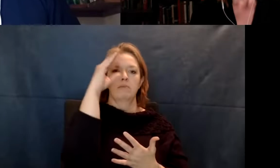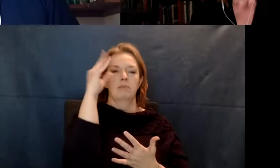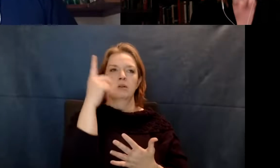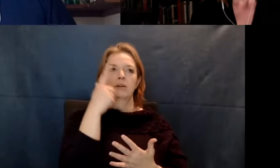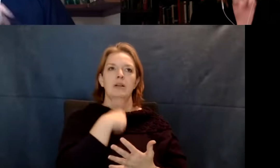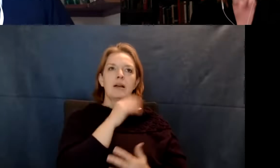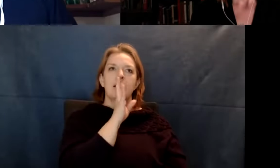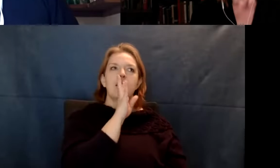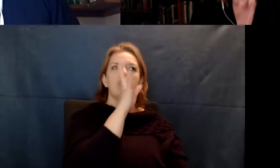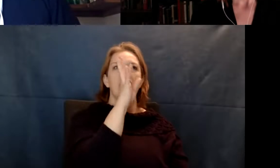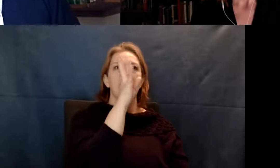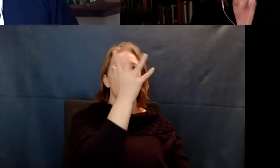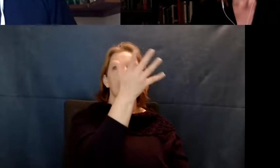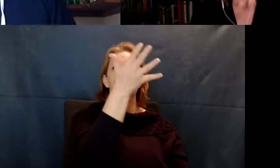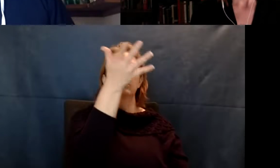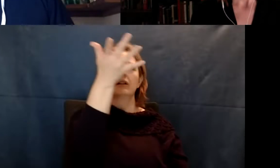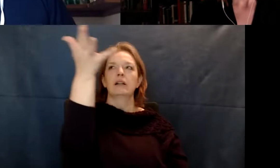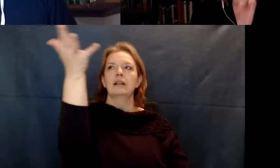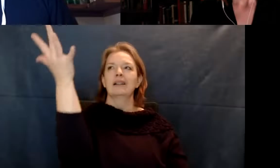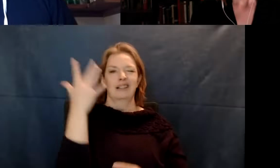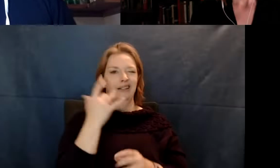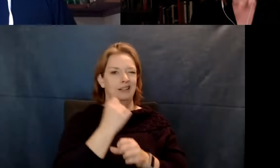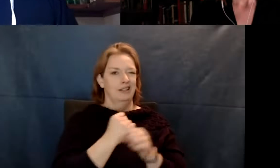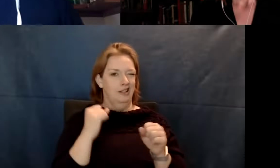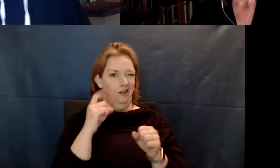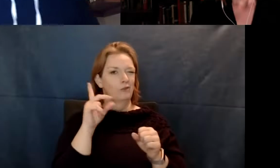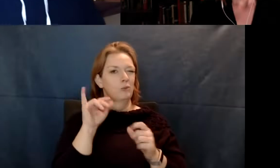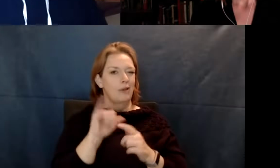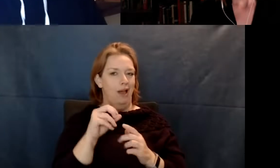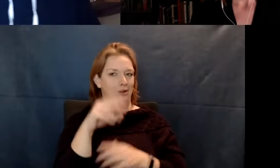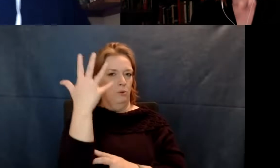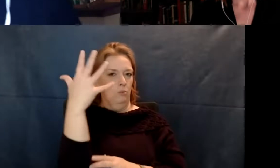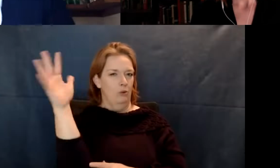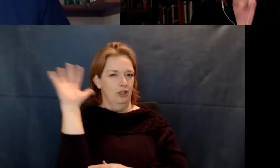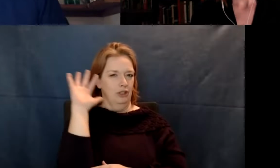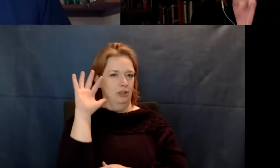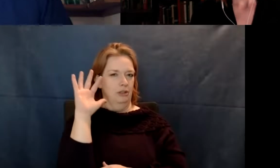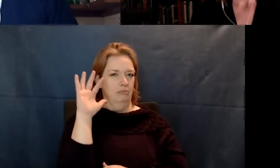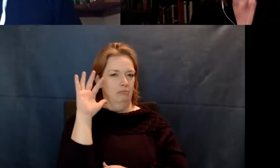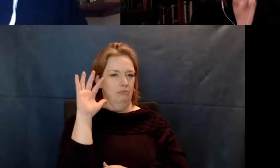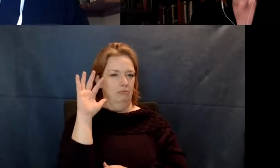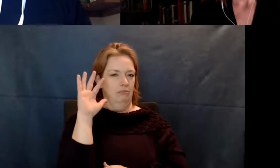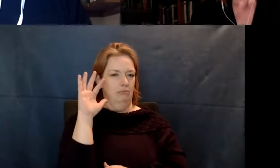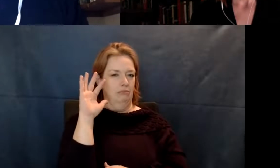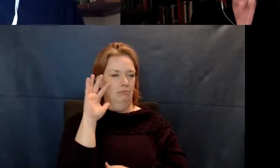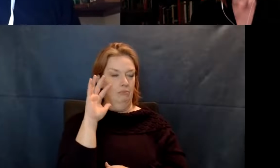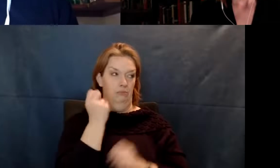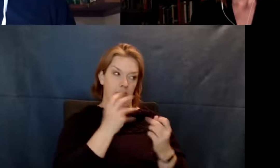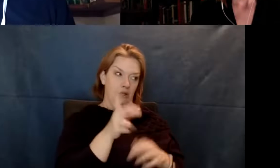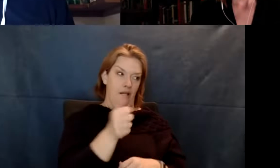and it's safer to do that in a place like the woods than, you know, multiple public